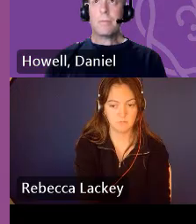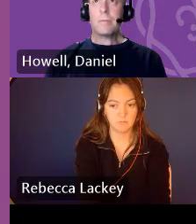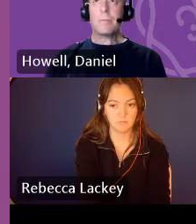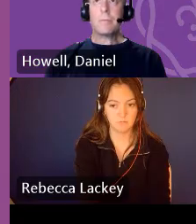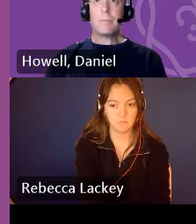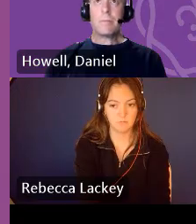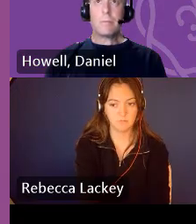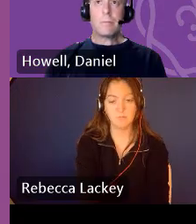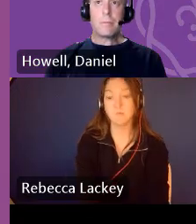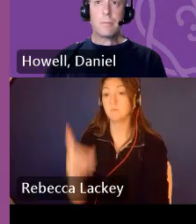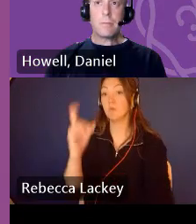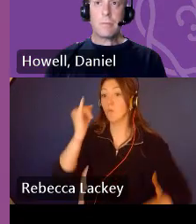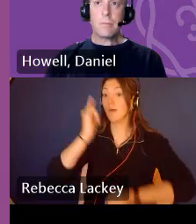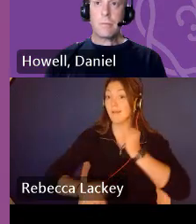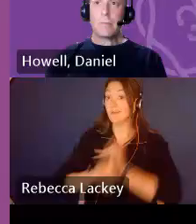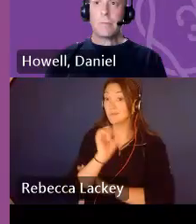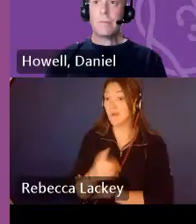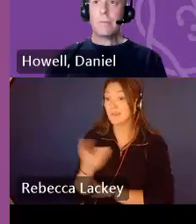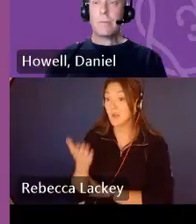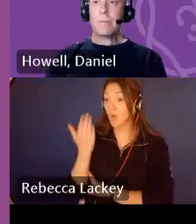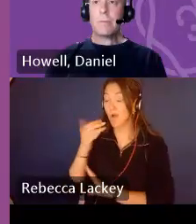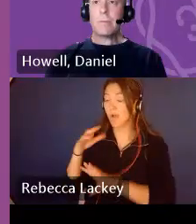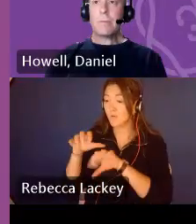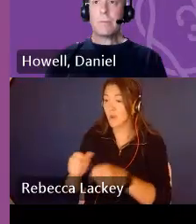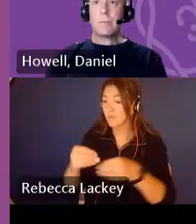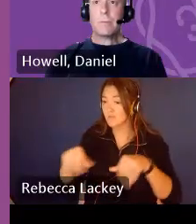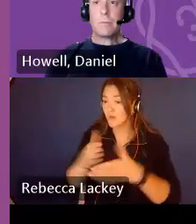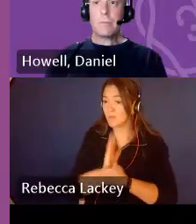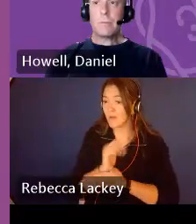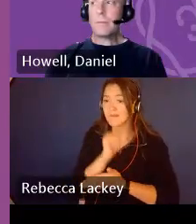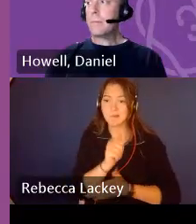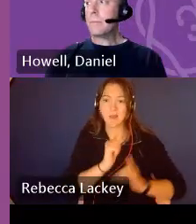Uh we do have one last question here. Why do we acquire property rights rather than building over